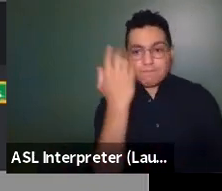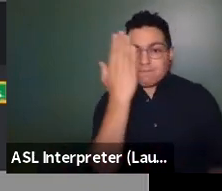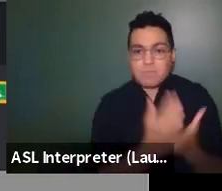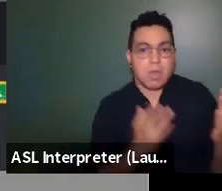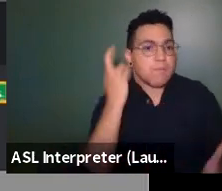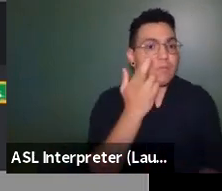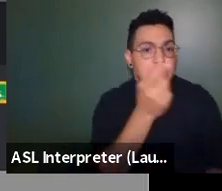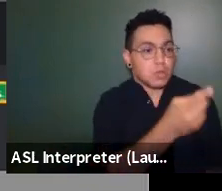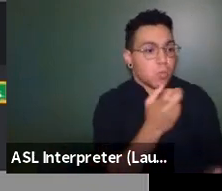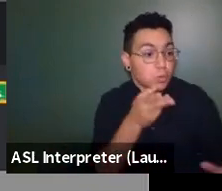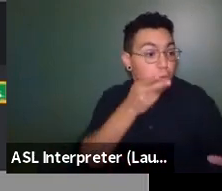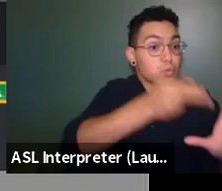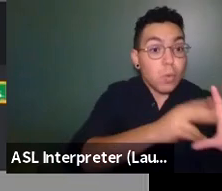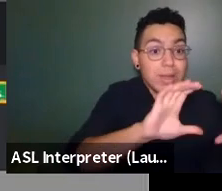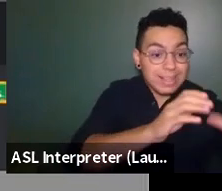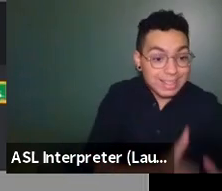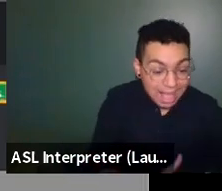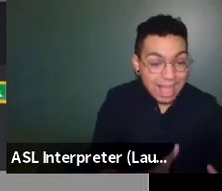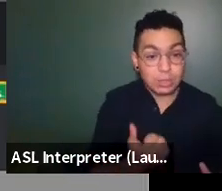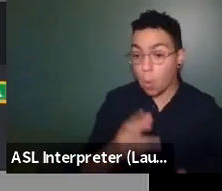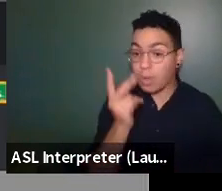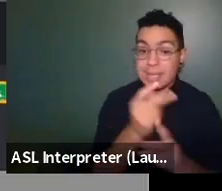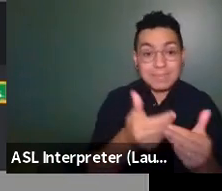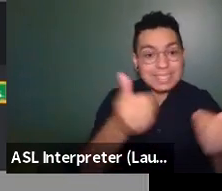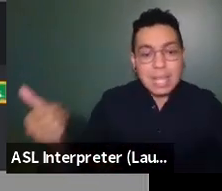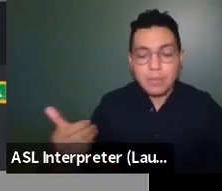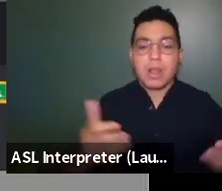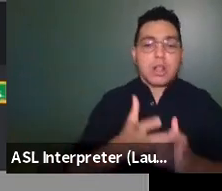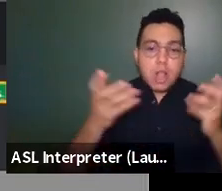ESD 101 - Jeff Crawford: you wanted to join courses or have them separate, you have a lot of flexibility within Google.